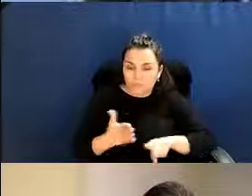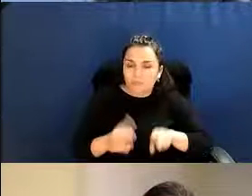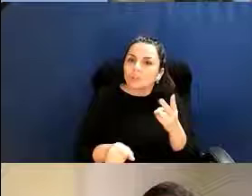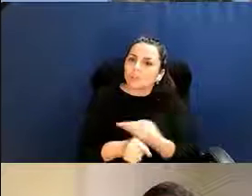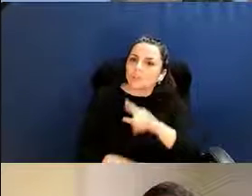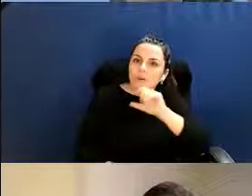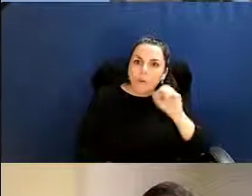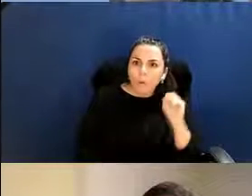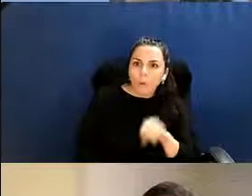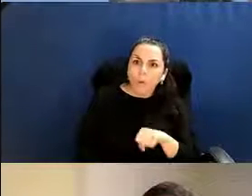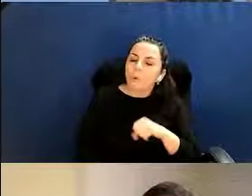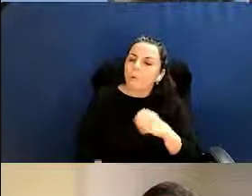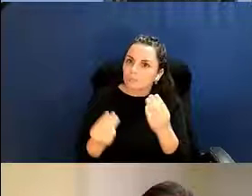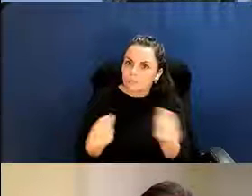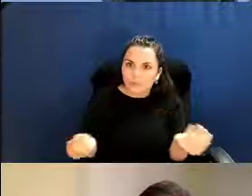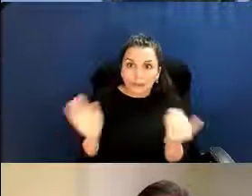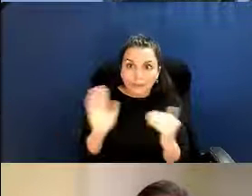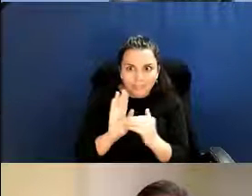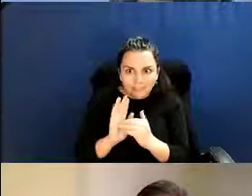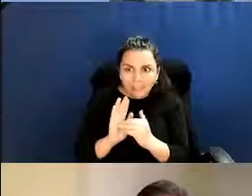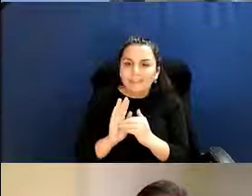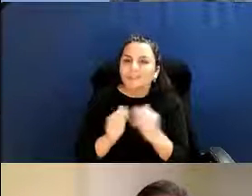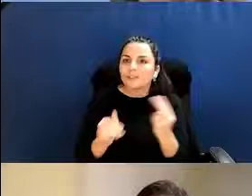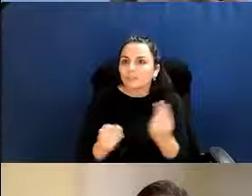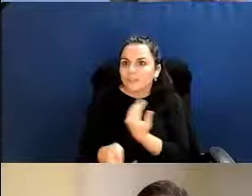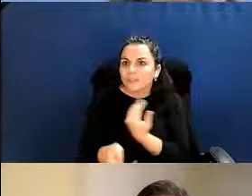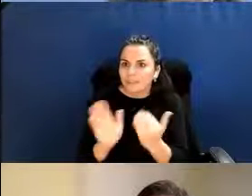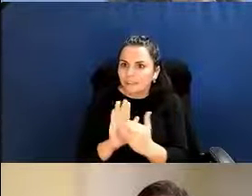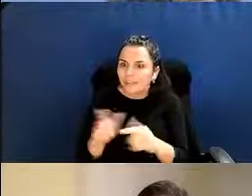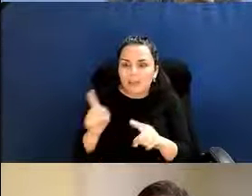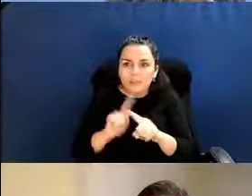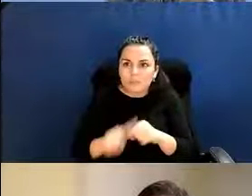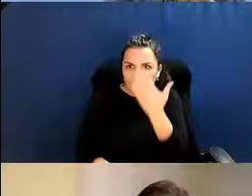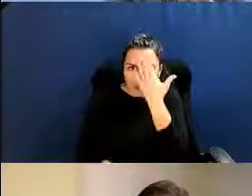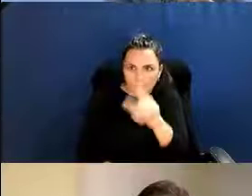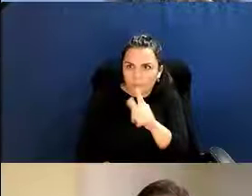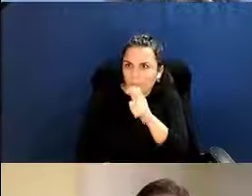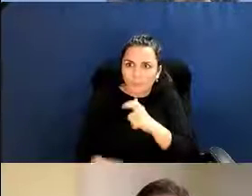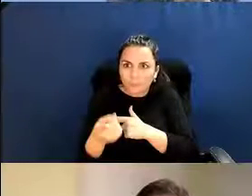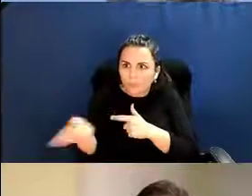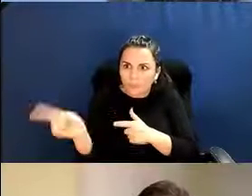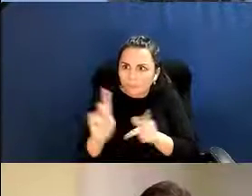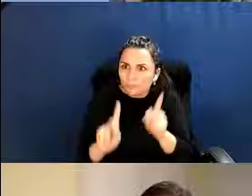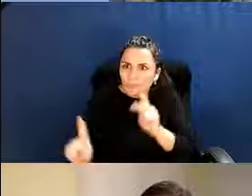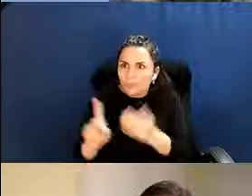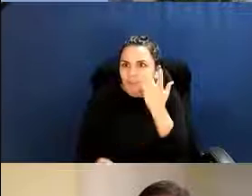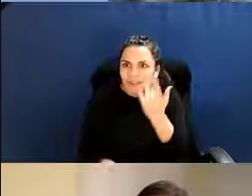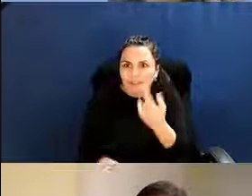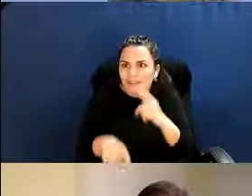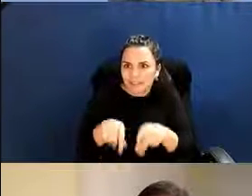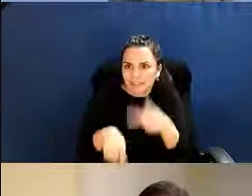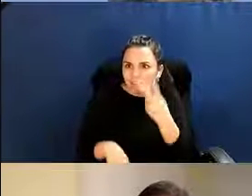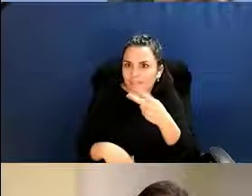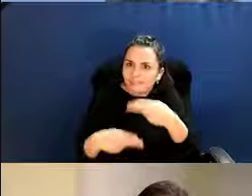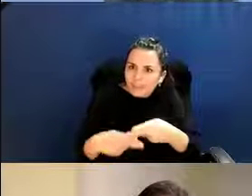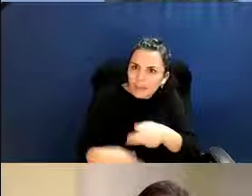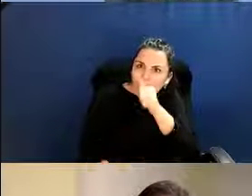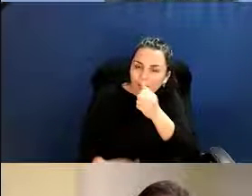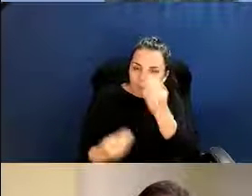this is a secondary research and you have no way to link identifiable information, so that would be not human subjects research. So that would be not human subjects research,